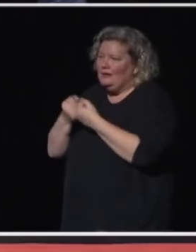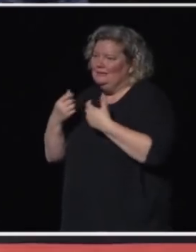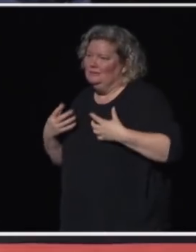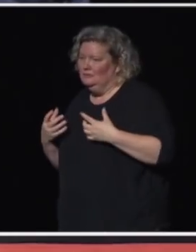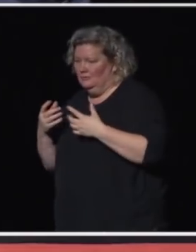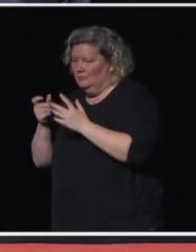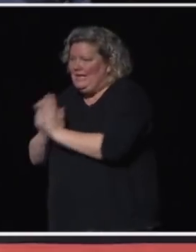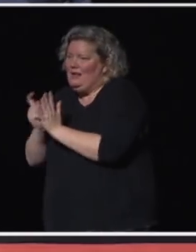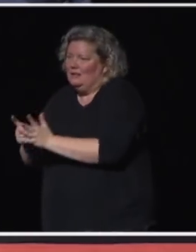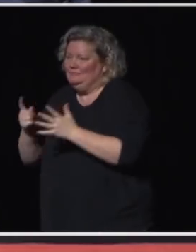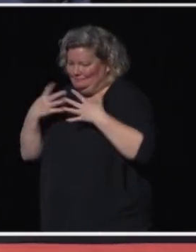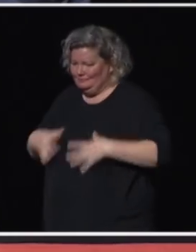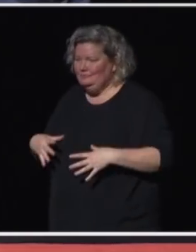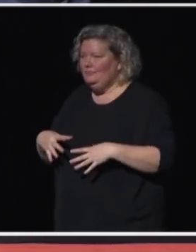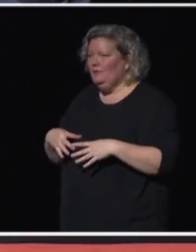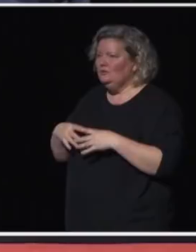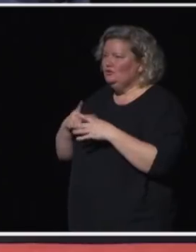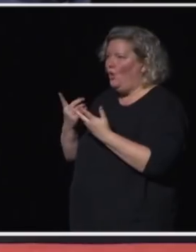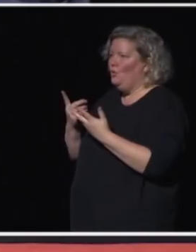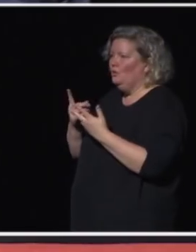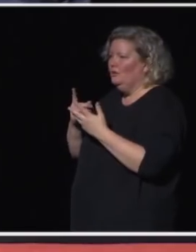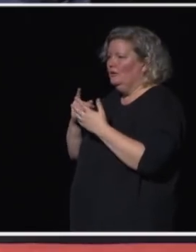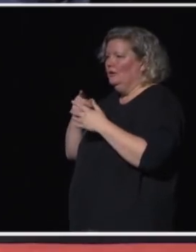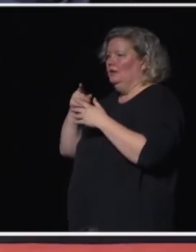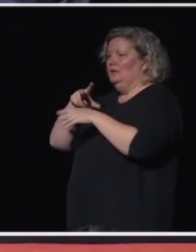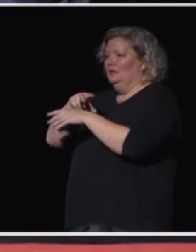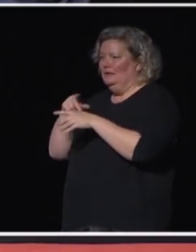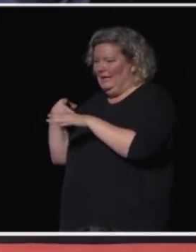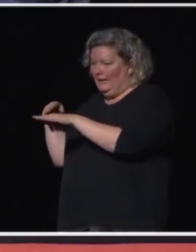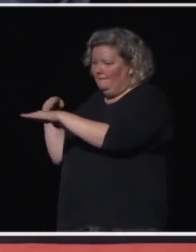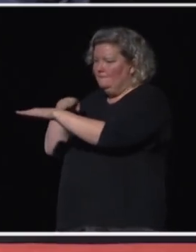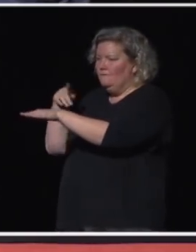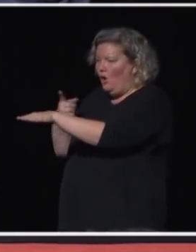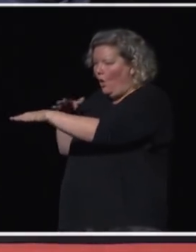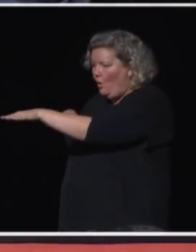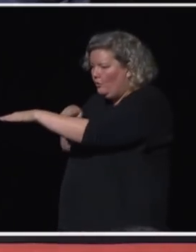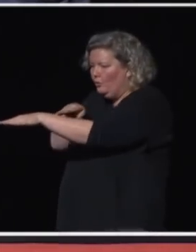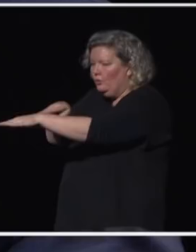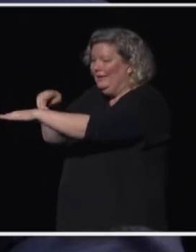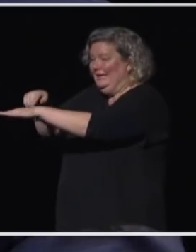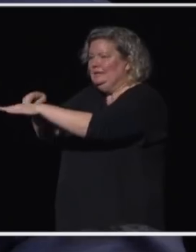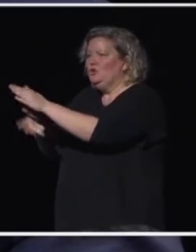You know? So if you follow me through three jurisdictions and I'm on the way to my fiancee's house and you come